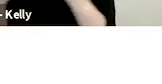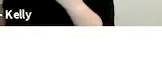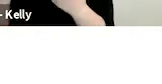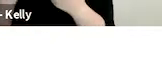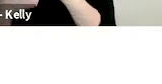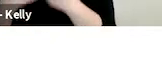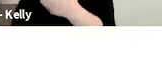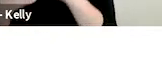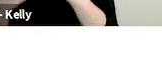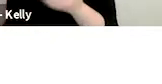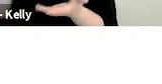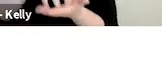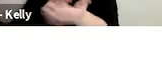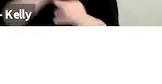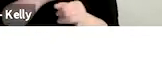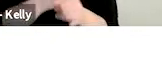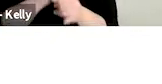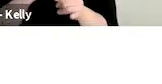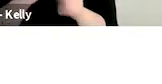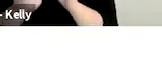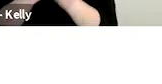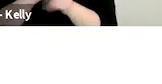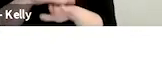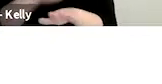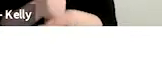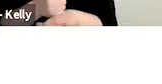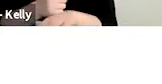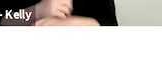the set up and that sort of thing, but for some they still are on that journey.